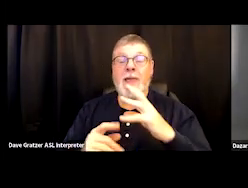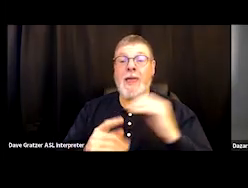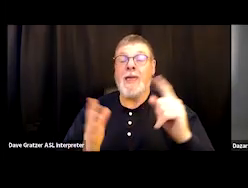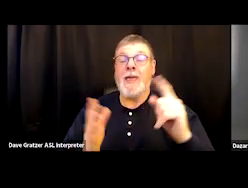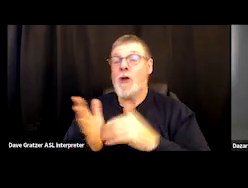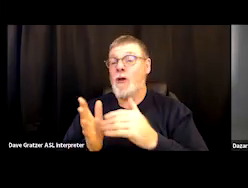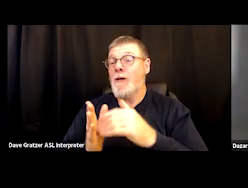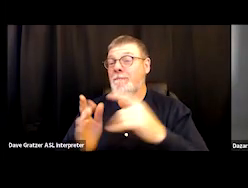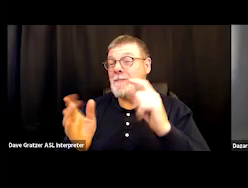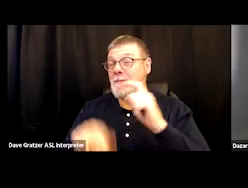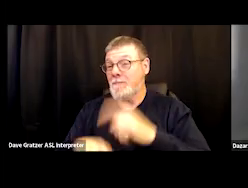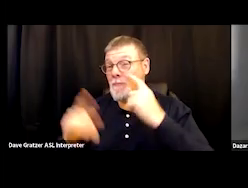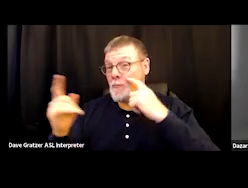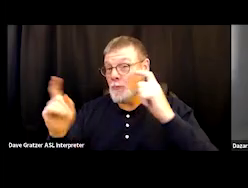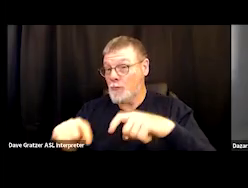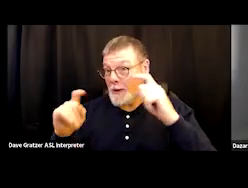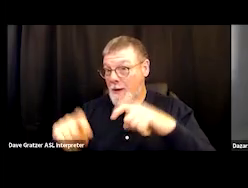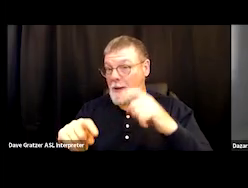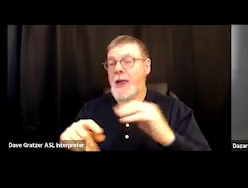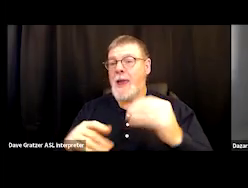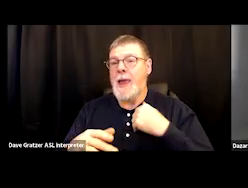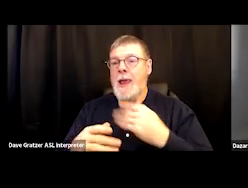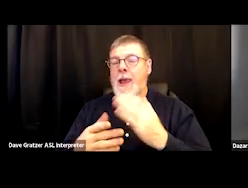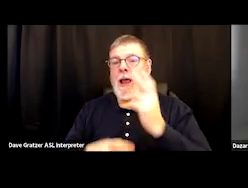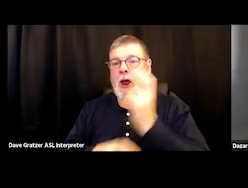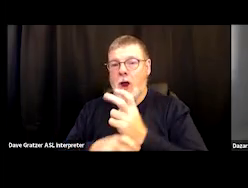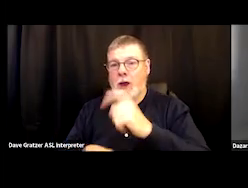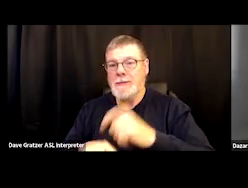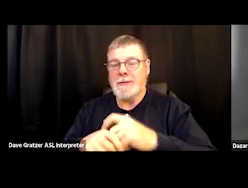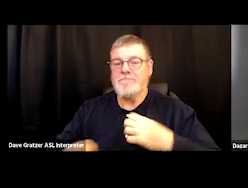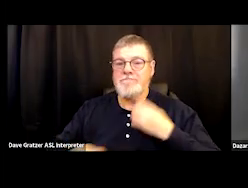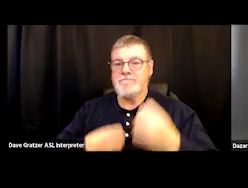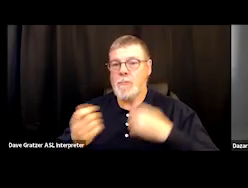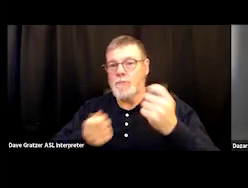and had a hard time managing her emotions and her interactions with her kids